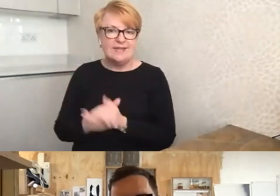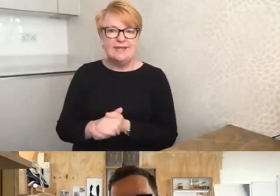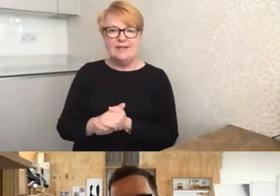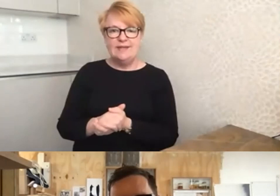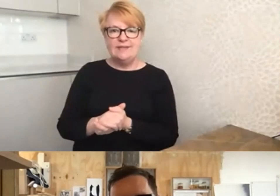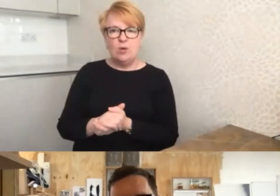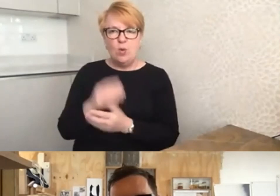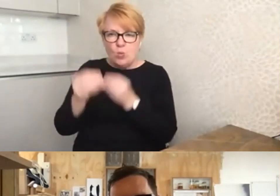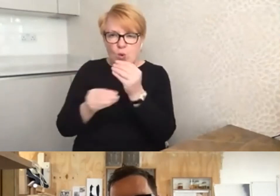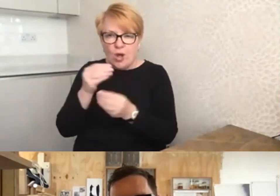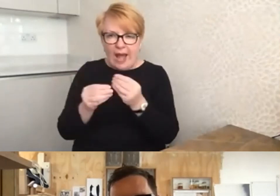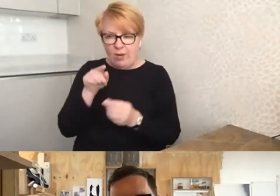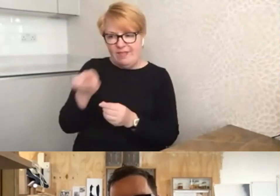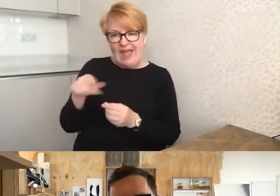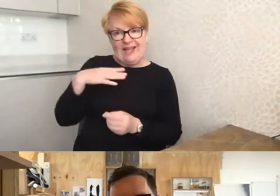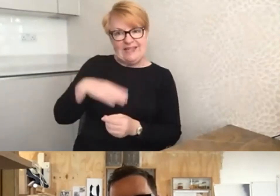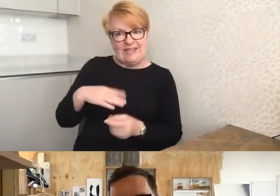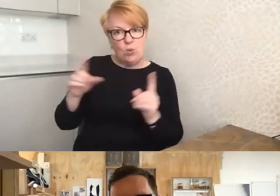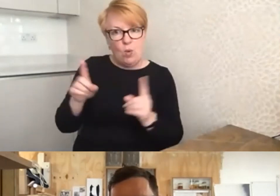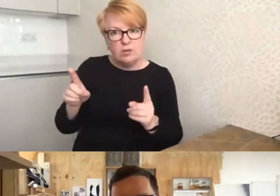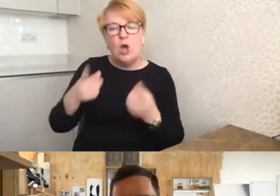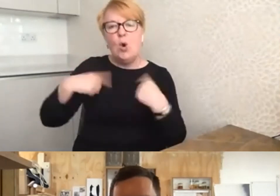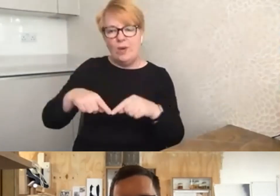and we can figure out the rest. >> JES: Perfect. Thank you,